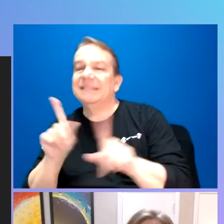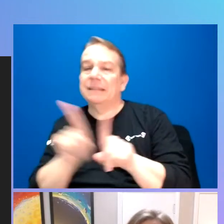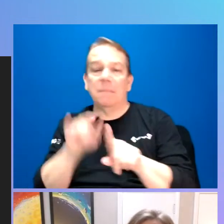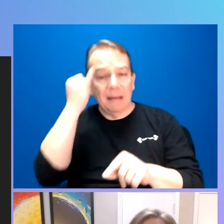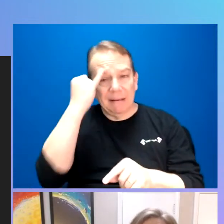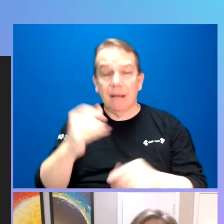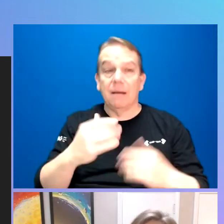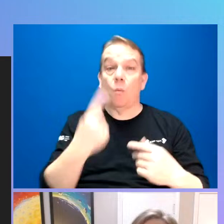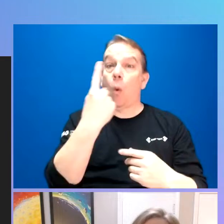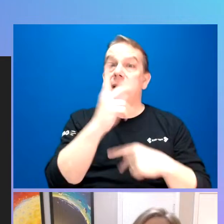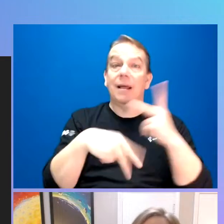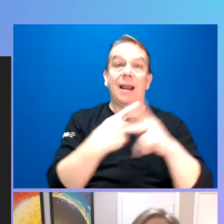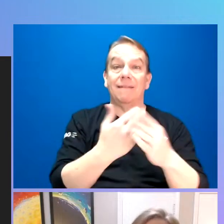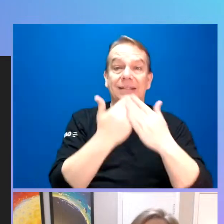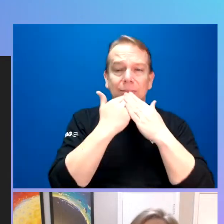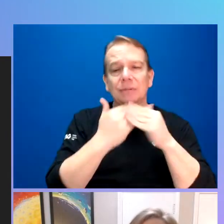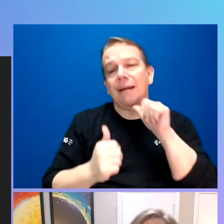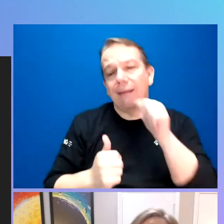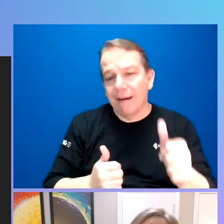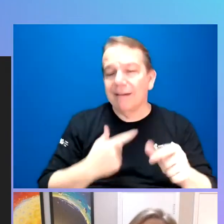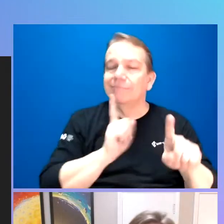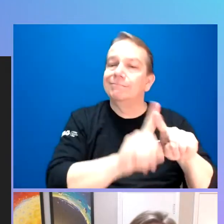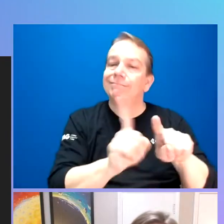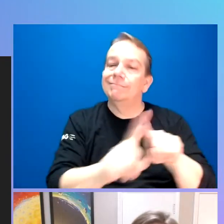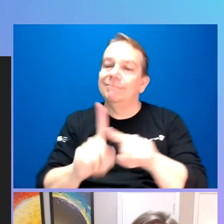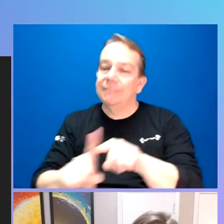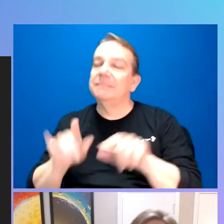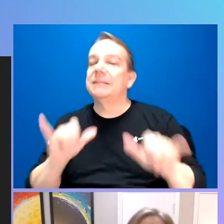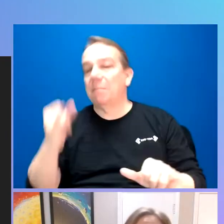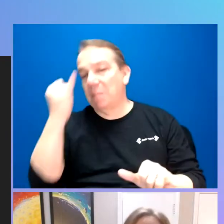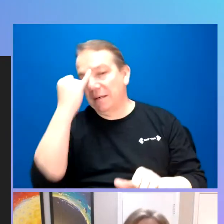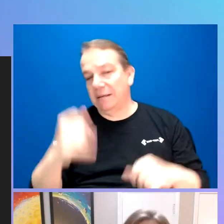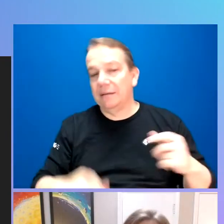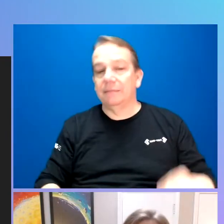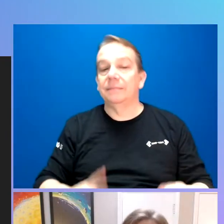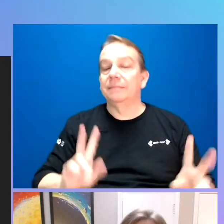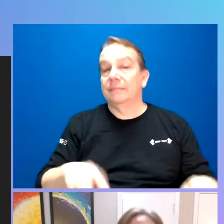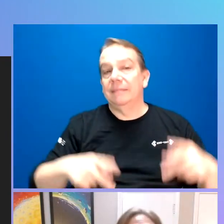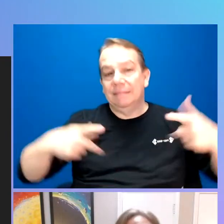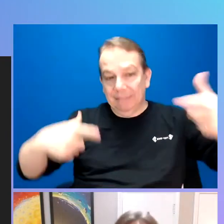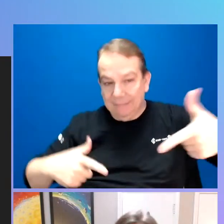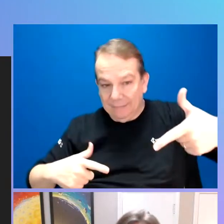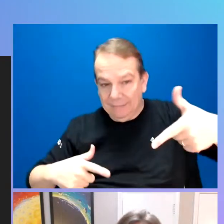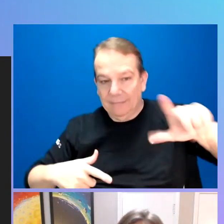generally follow the same sandwich pattern. Start tag